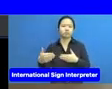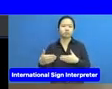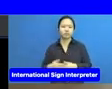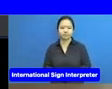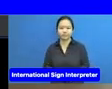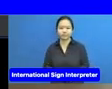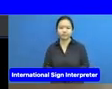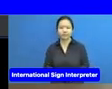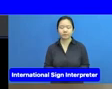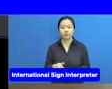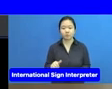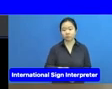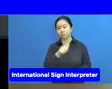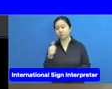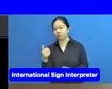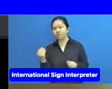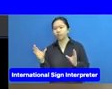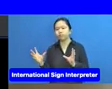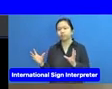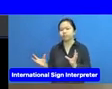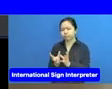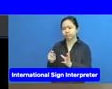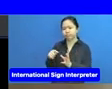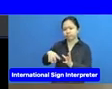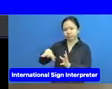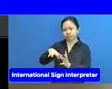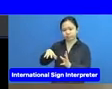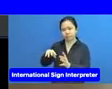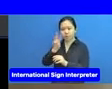a handbook on greening practices, and so on and so forth.